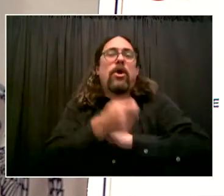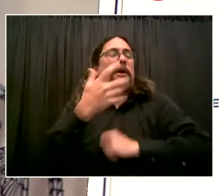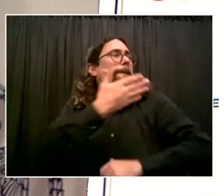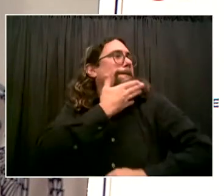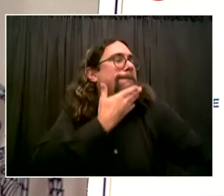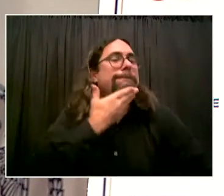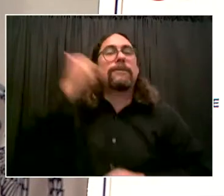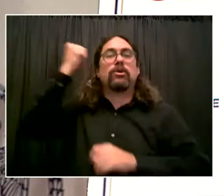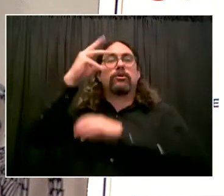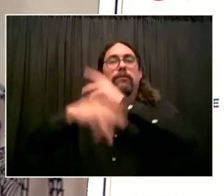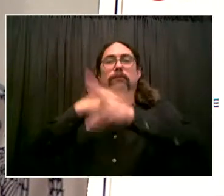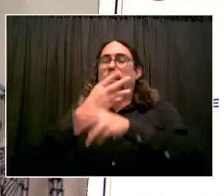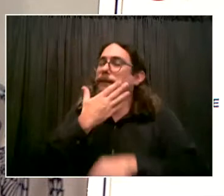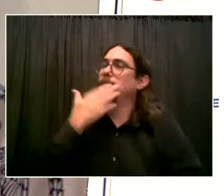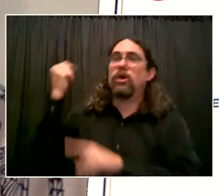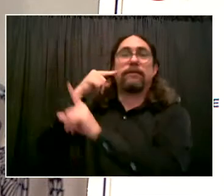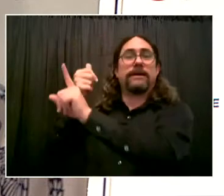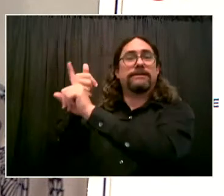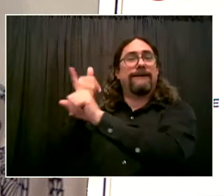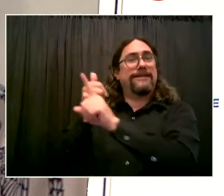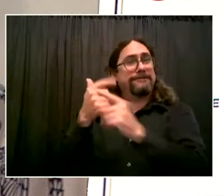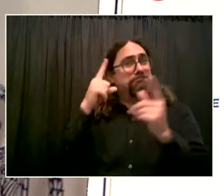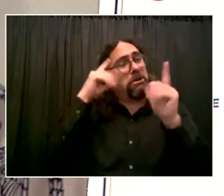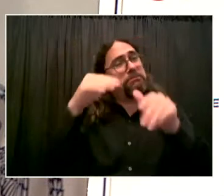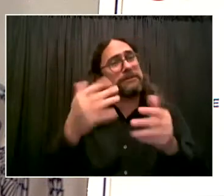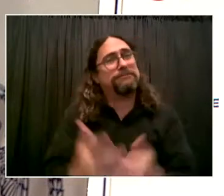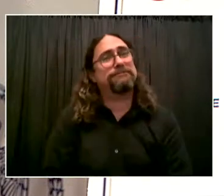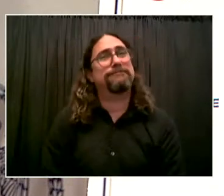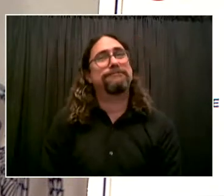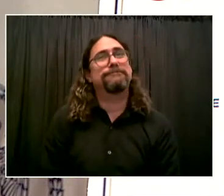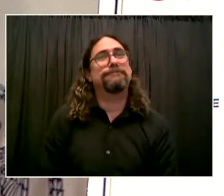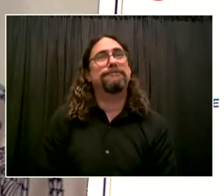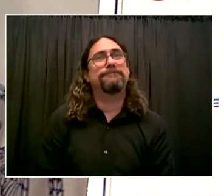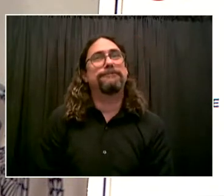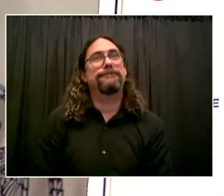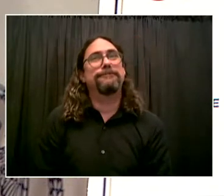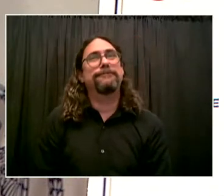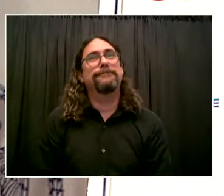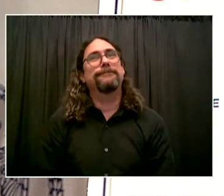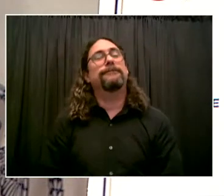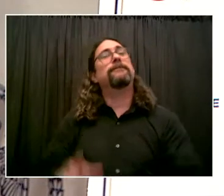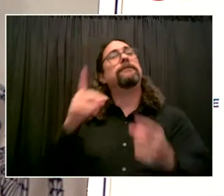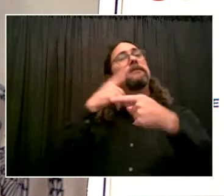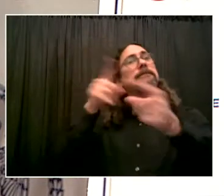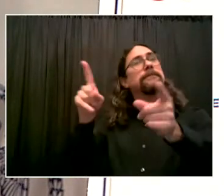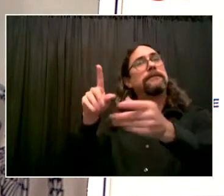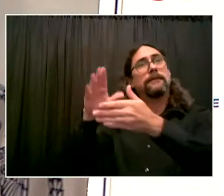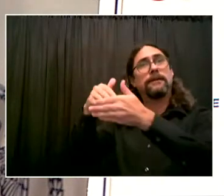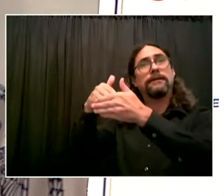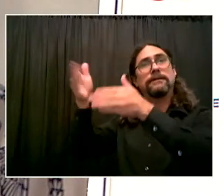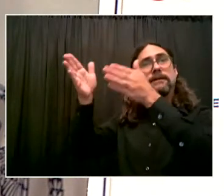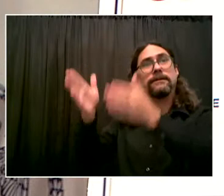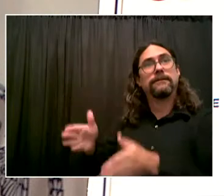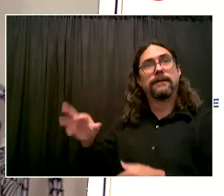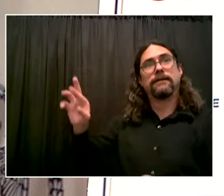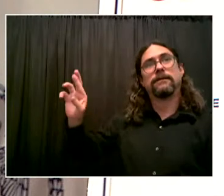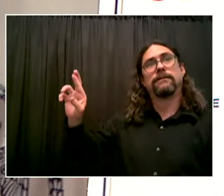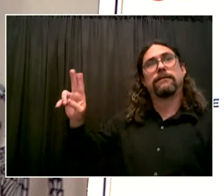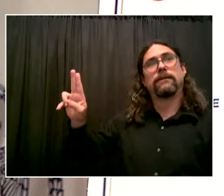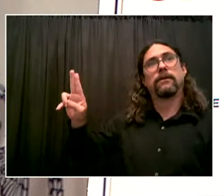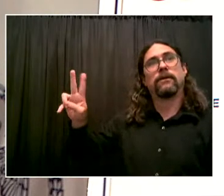QUESTION OF TODAY